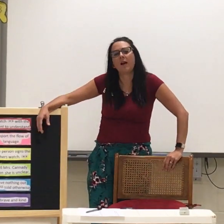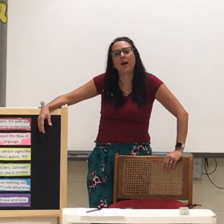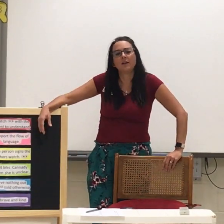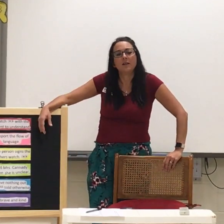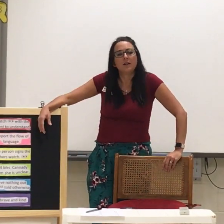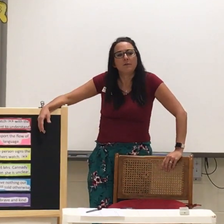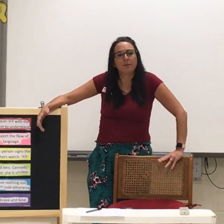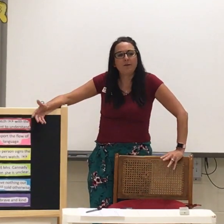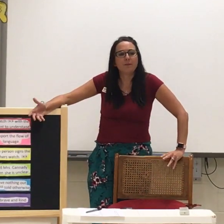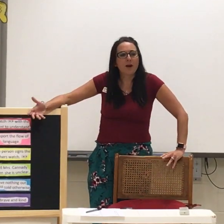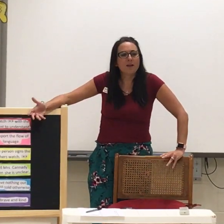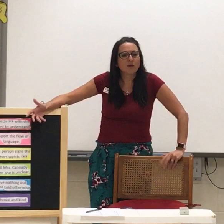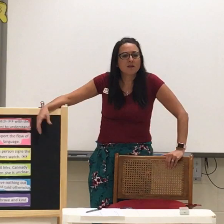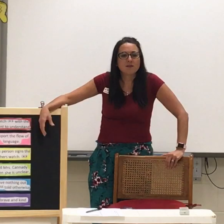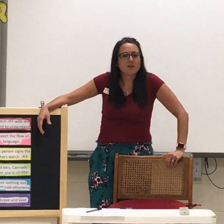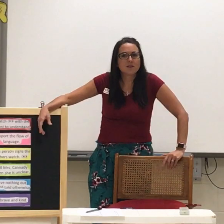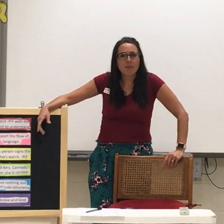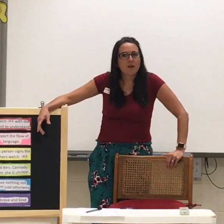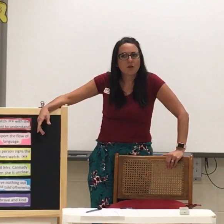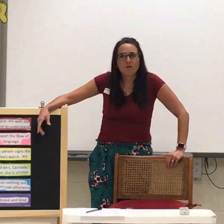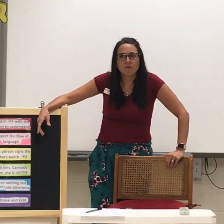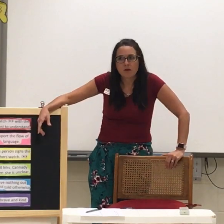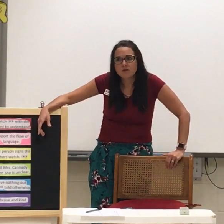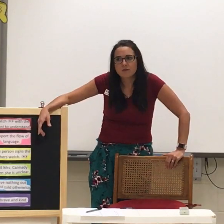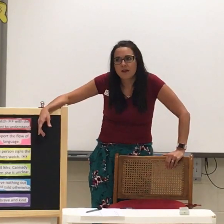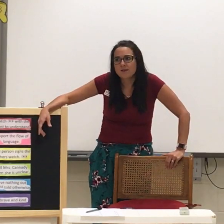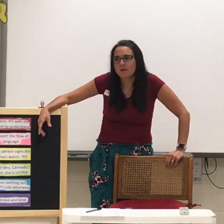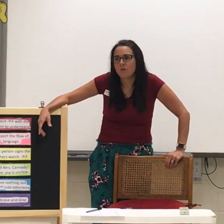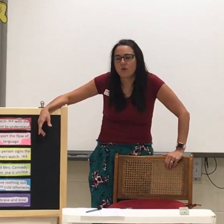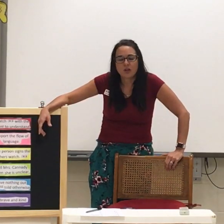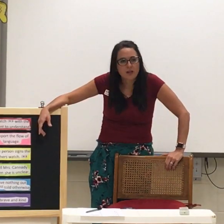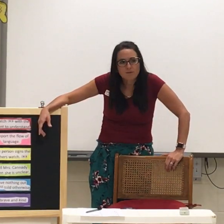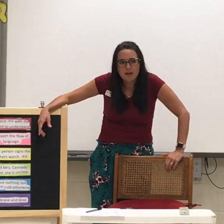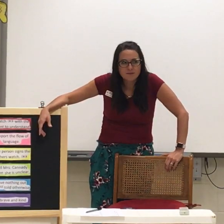be Marie because this is some for most of us him we're gonna make